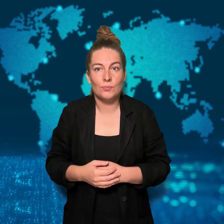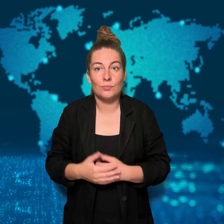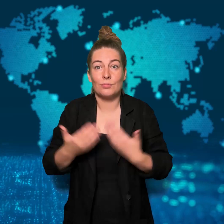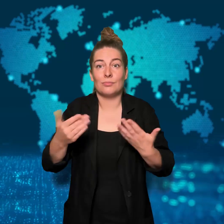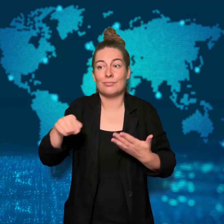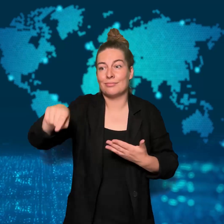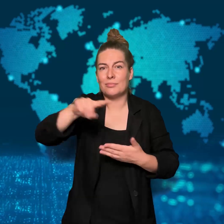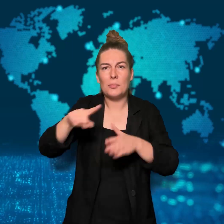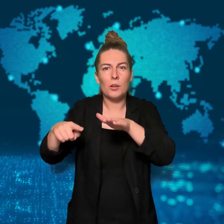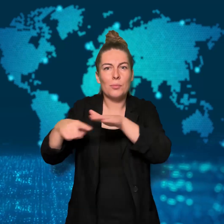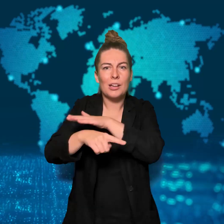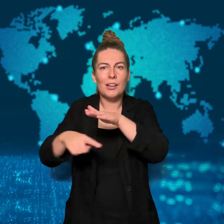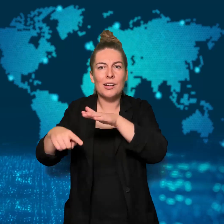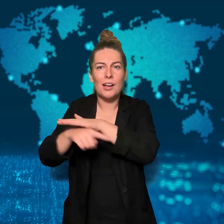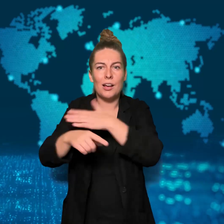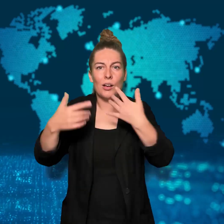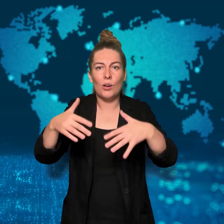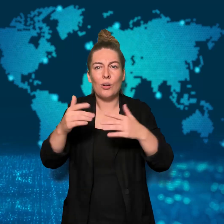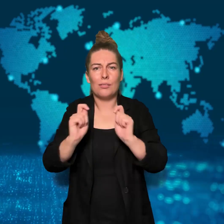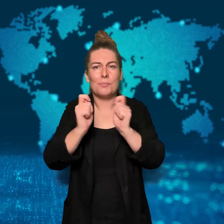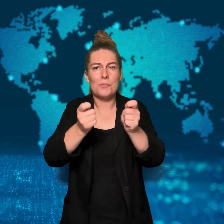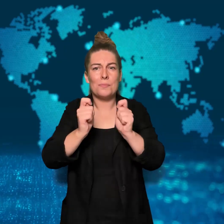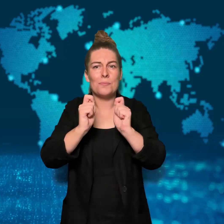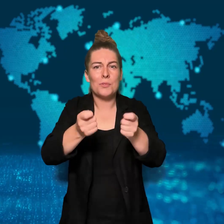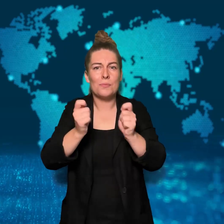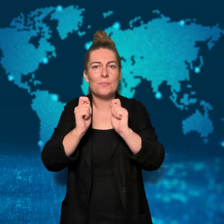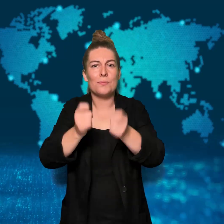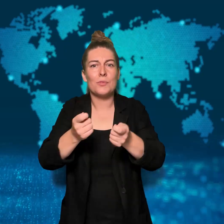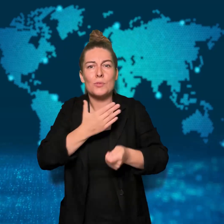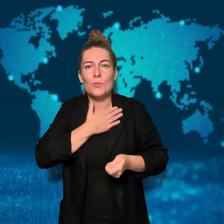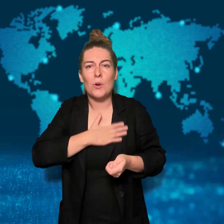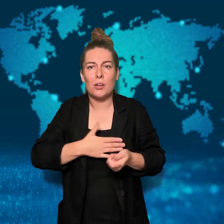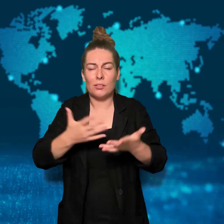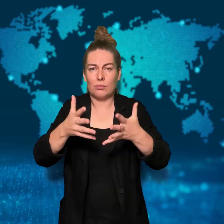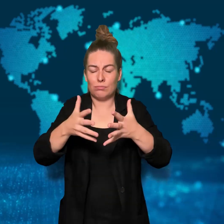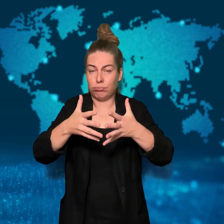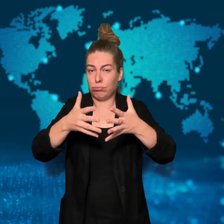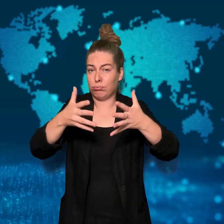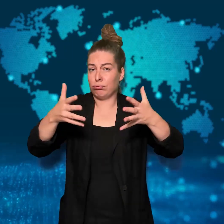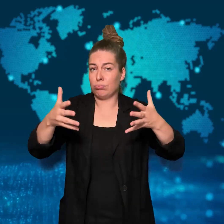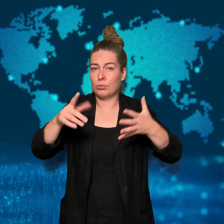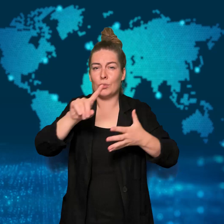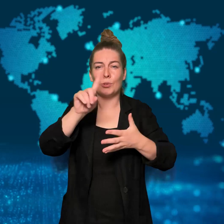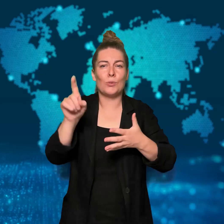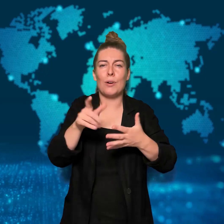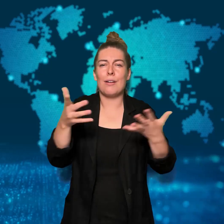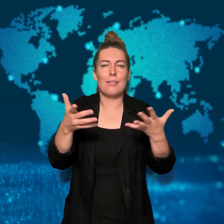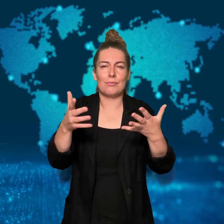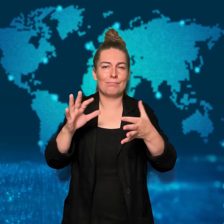This will save them around $1 billion USD.